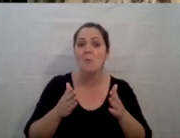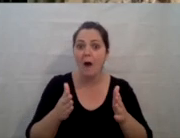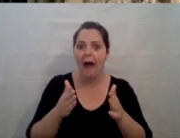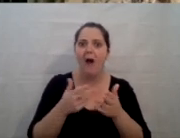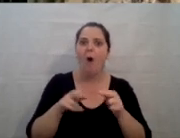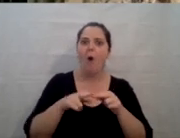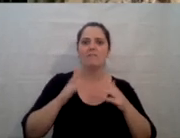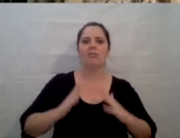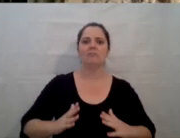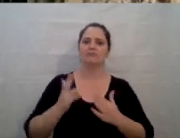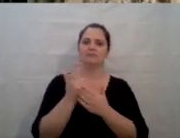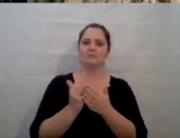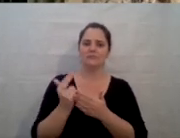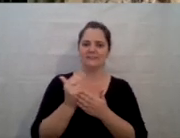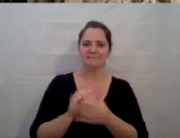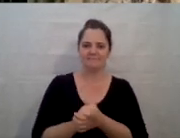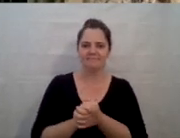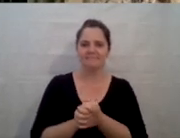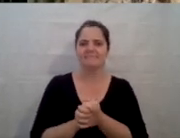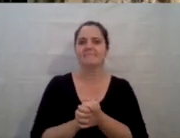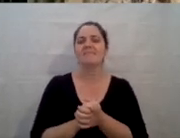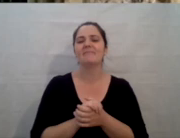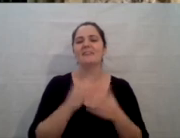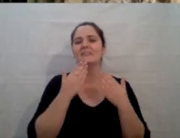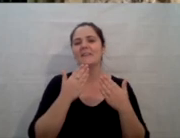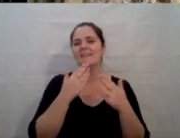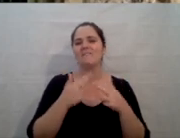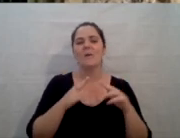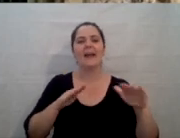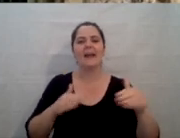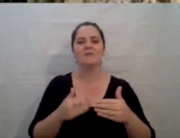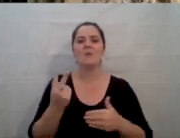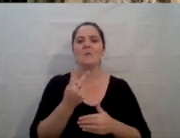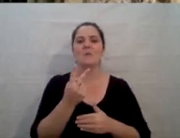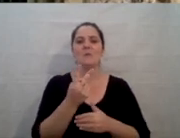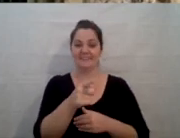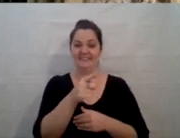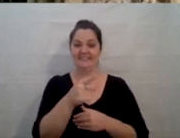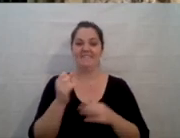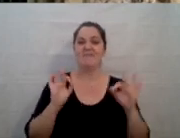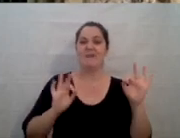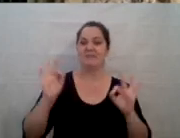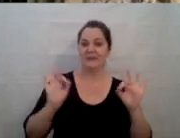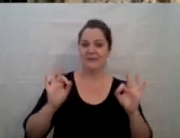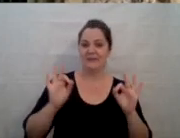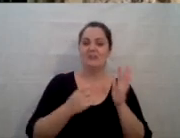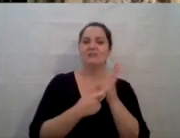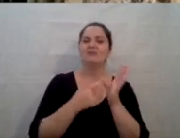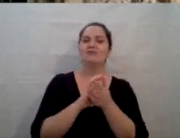So before we get on to any of that, thank you Shannon for introducing our two outstanding models tonight. This is Rachel and this is Atticus